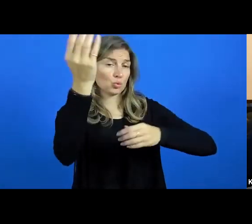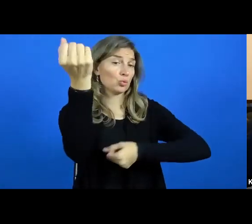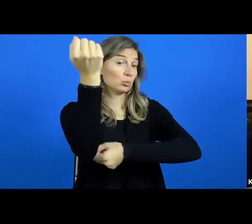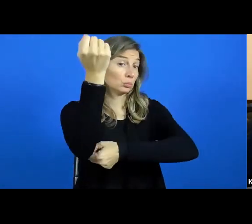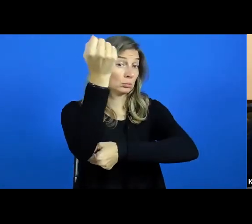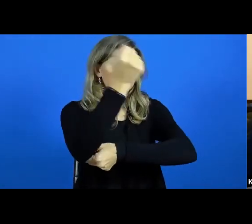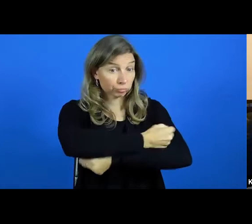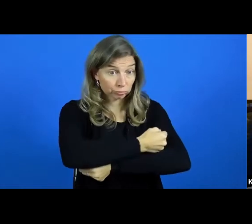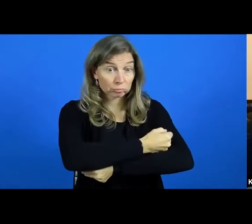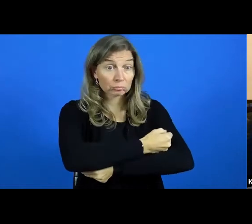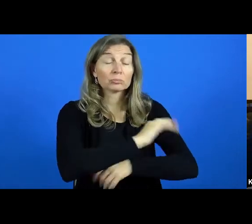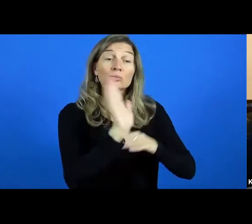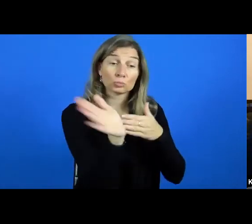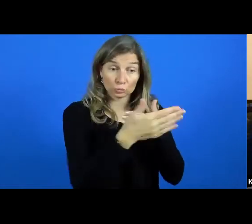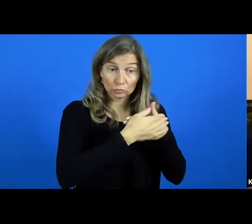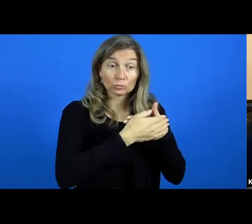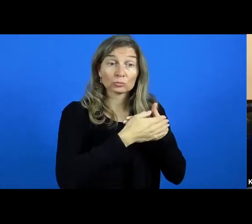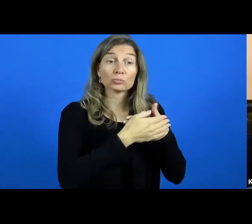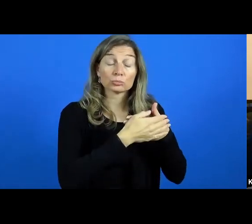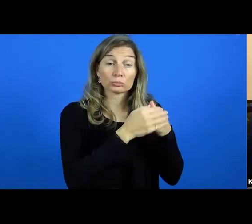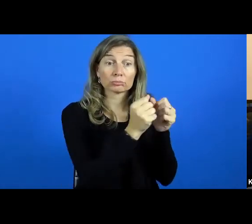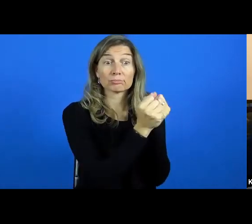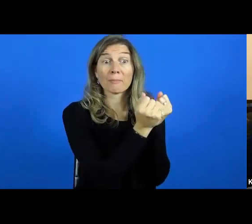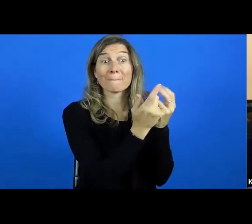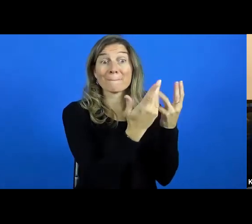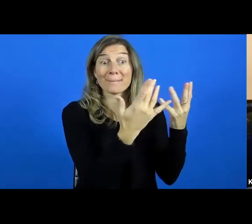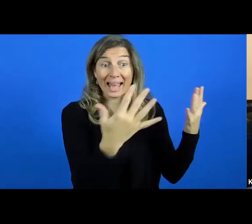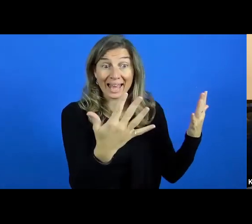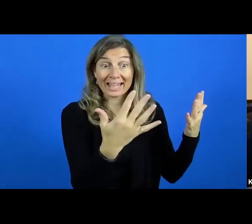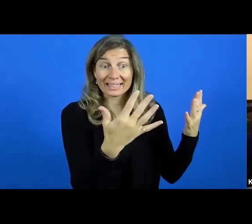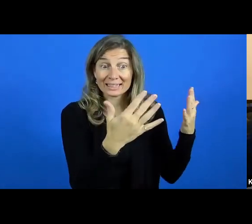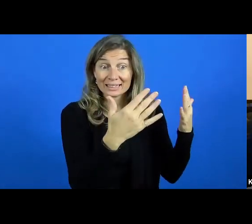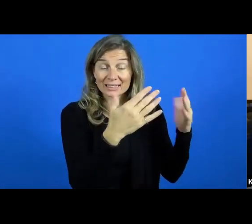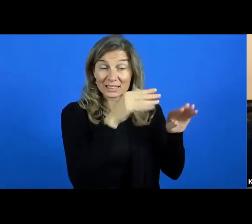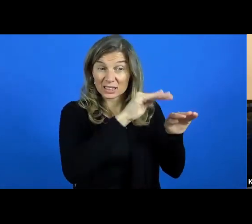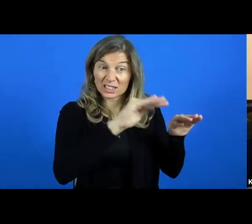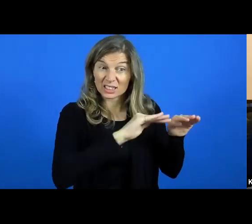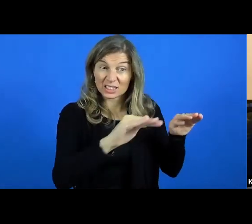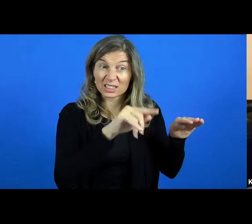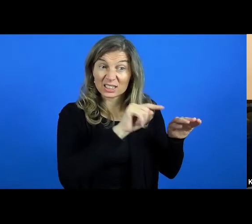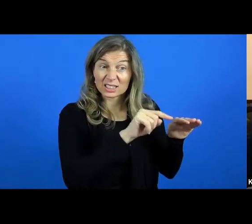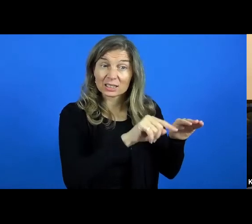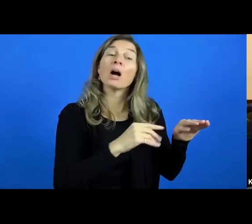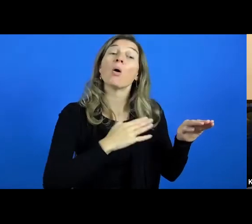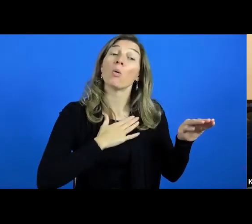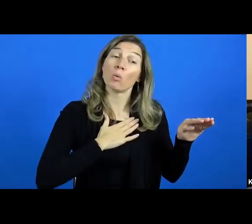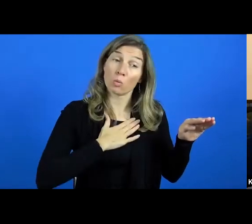that have a large number of people with disabilities and to increase inclusion of people in the community